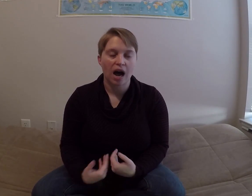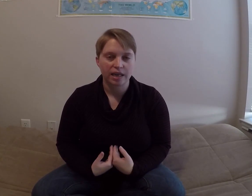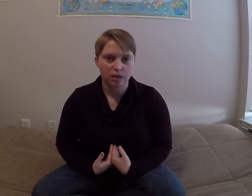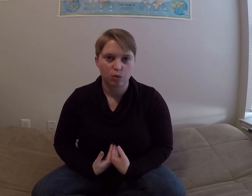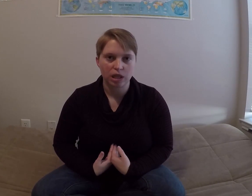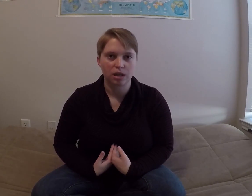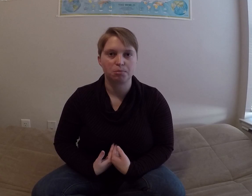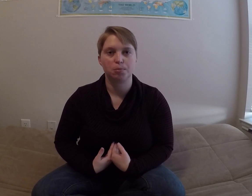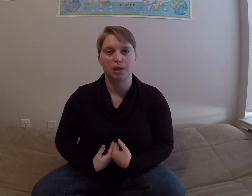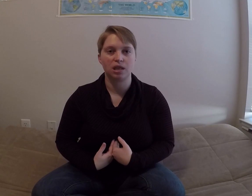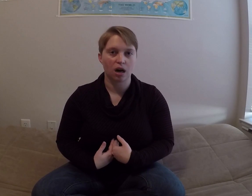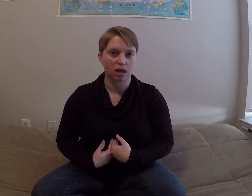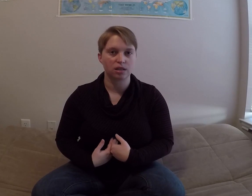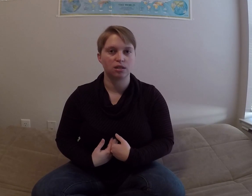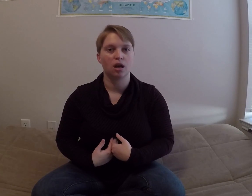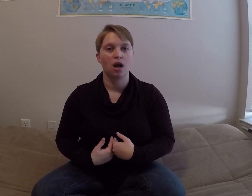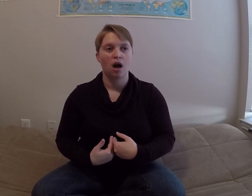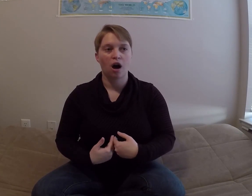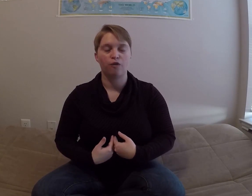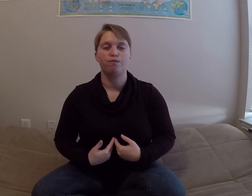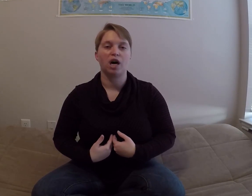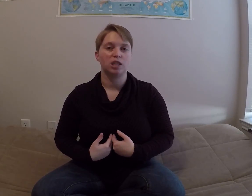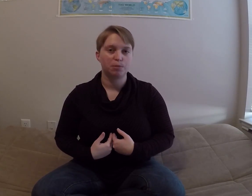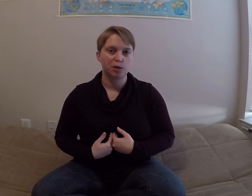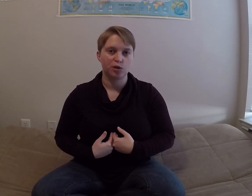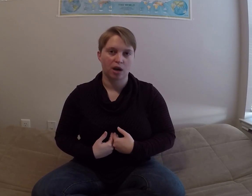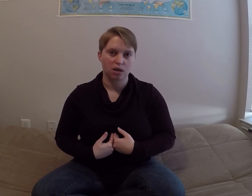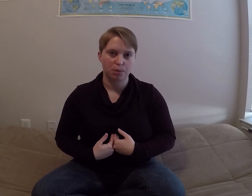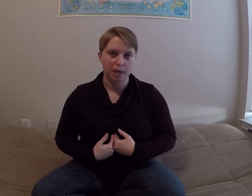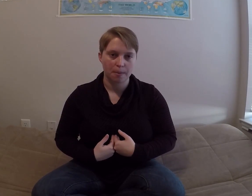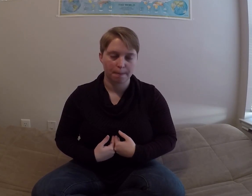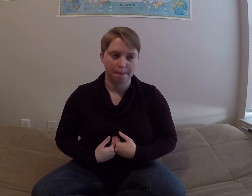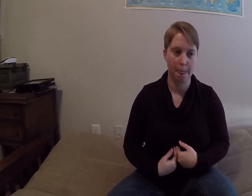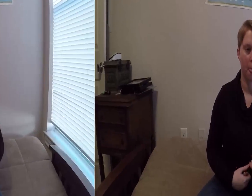I can read lips because of my speech therapy.